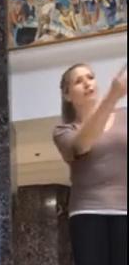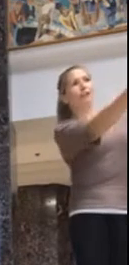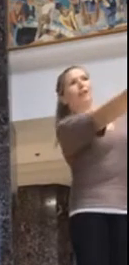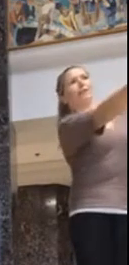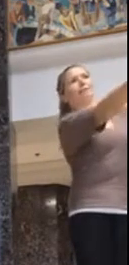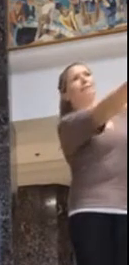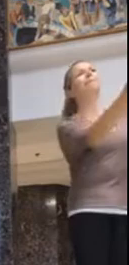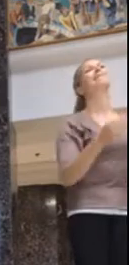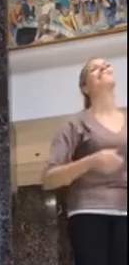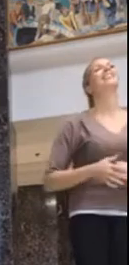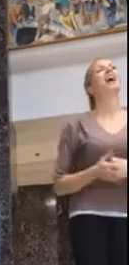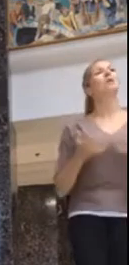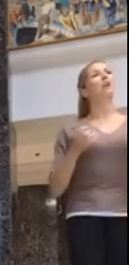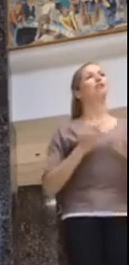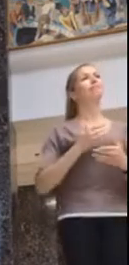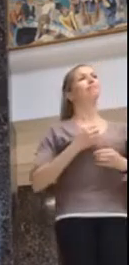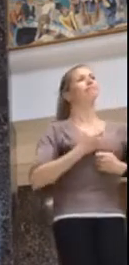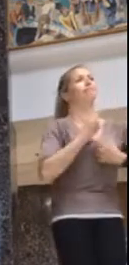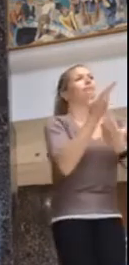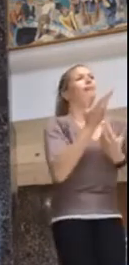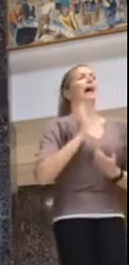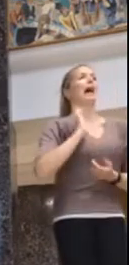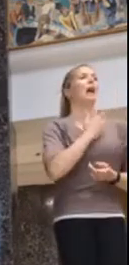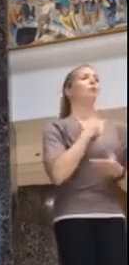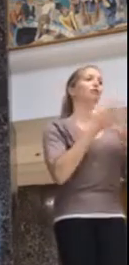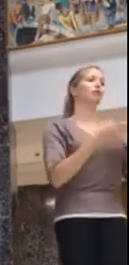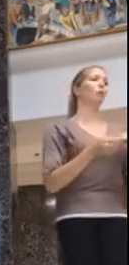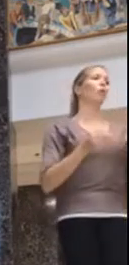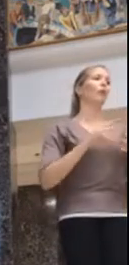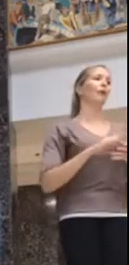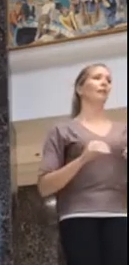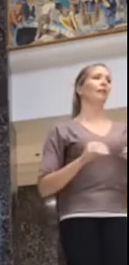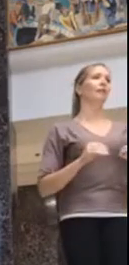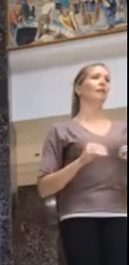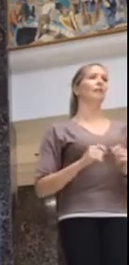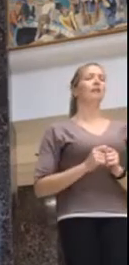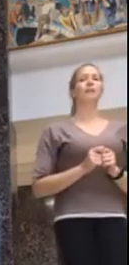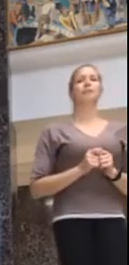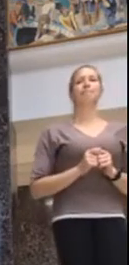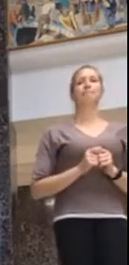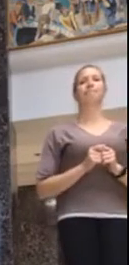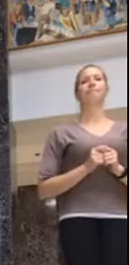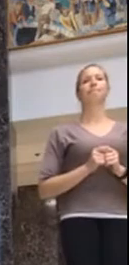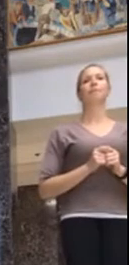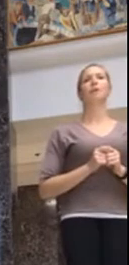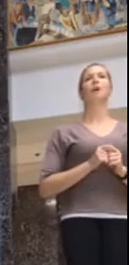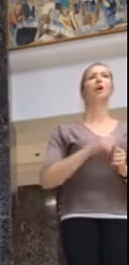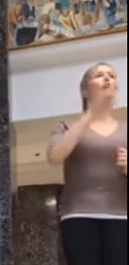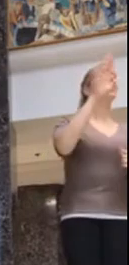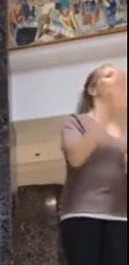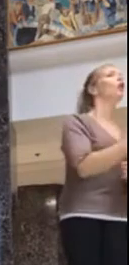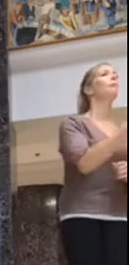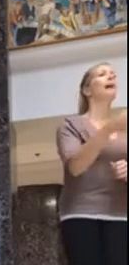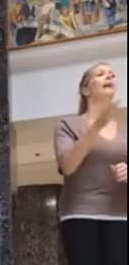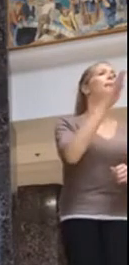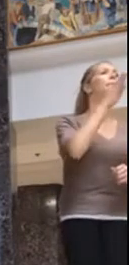share some stories with you. No parent should ever have to fight for their child to get an education.